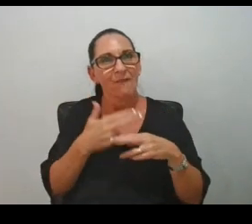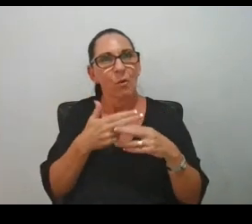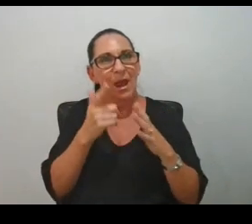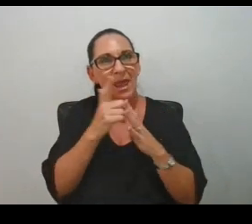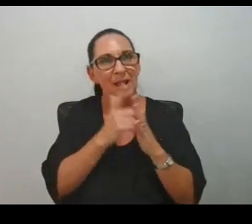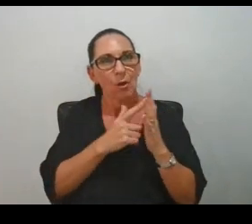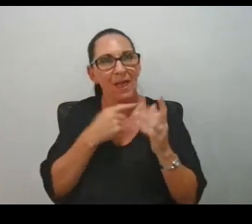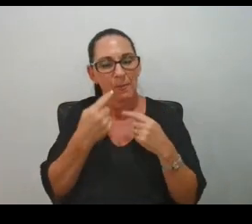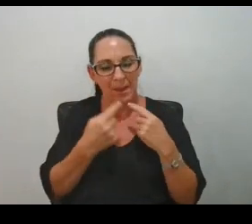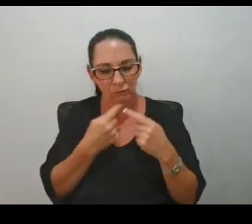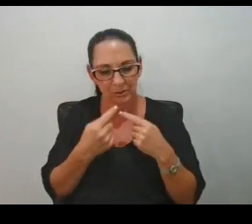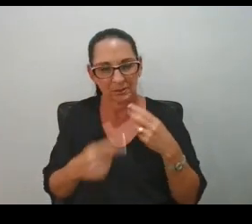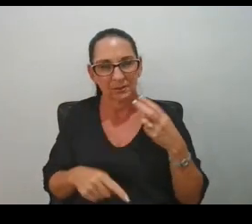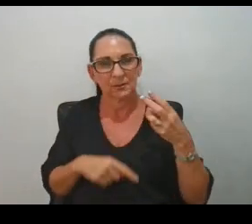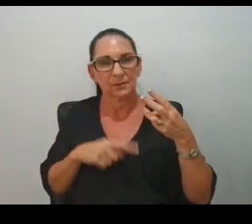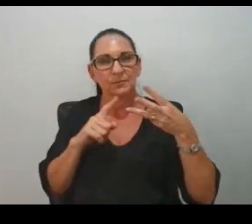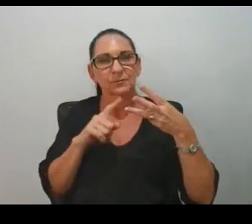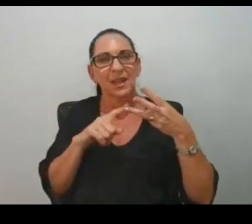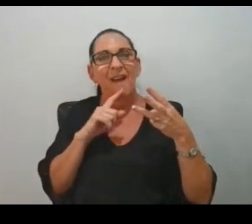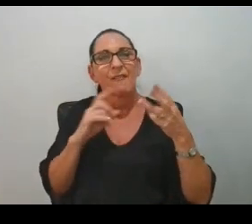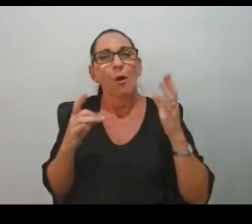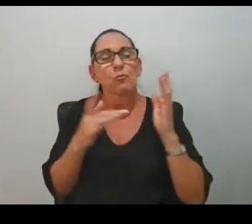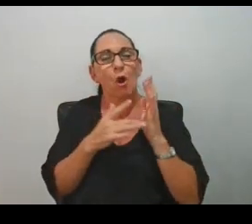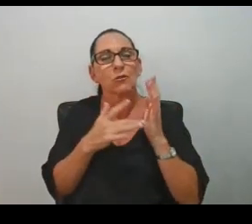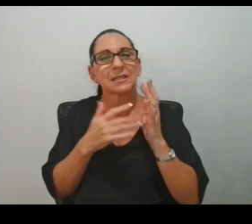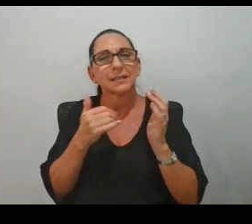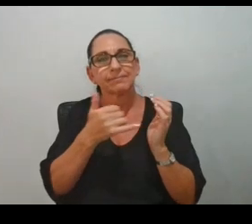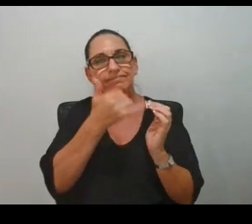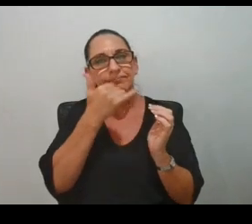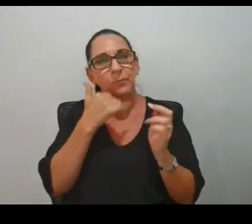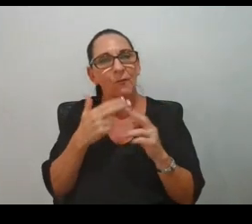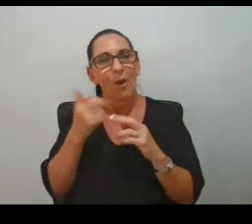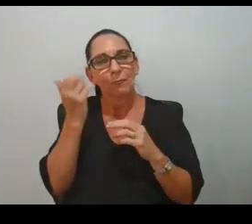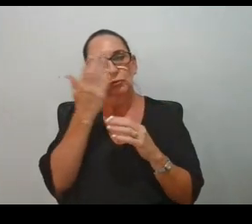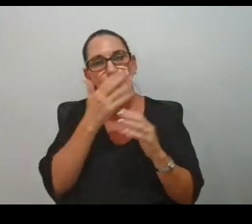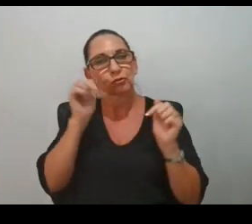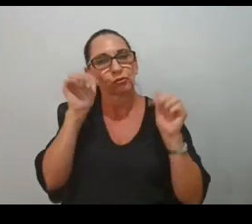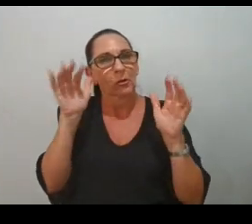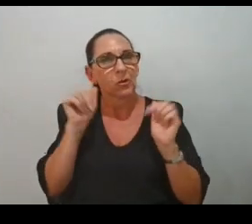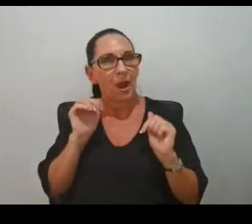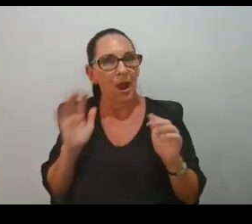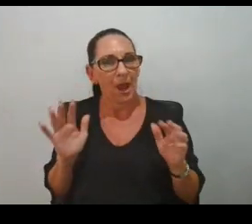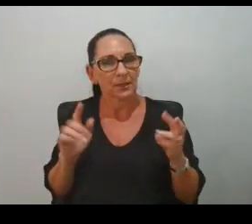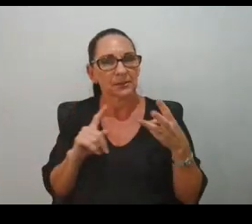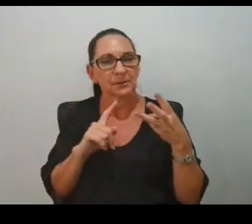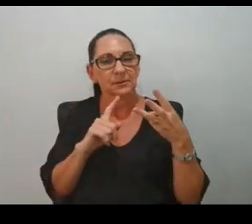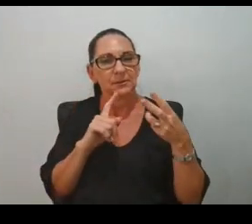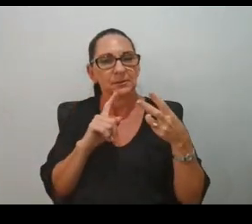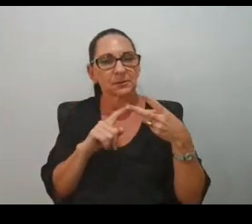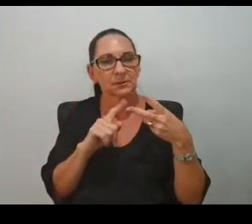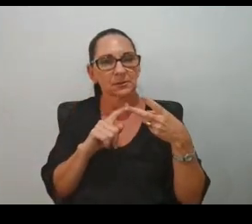mention we have a priority phone line for people so if you have a client who's um a First Nations